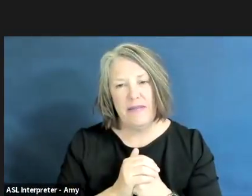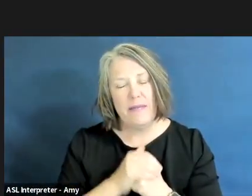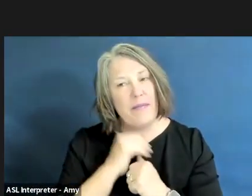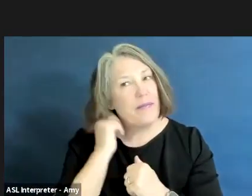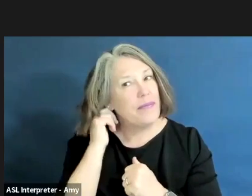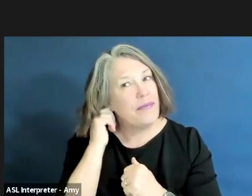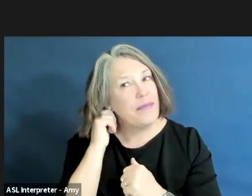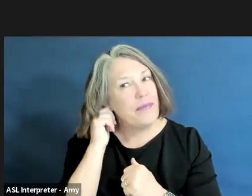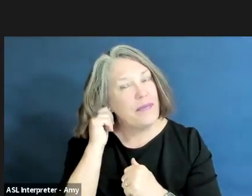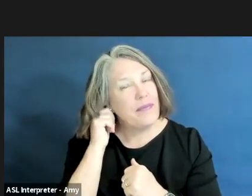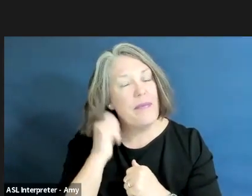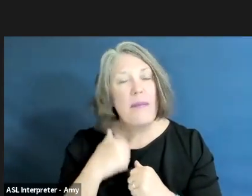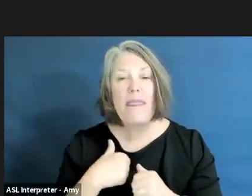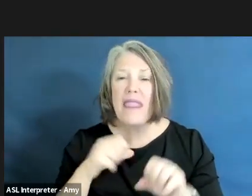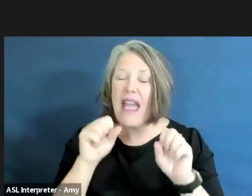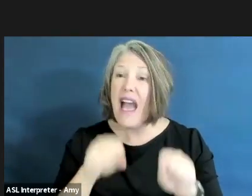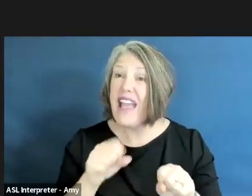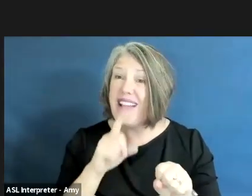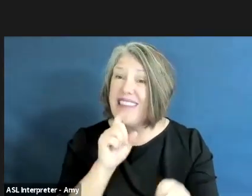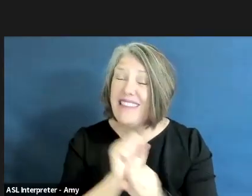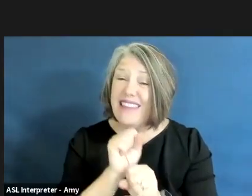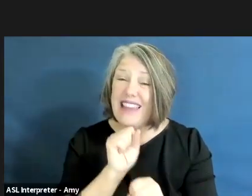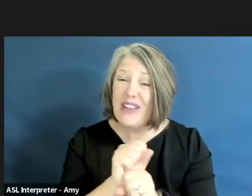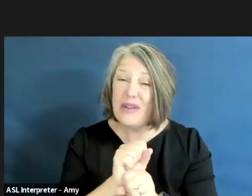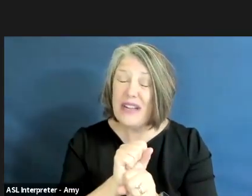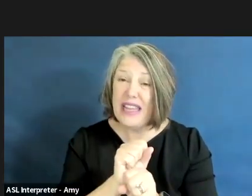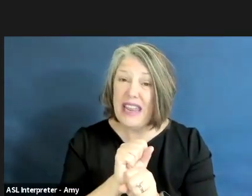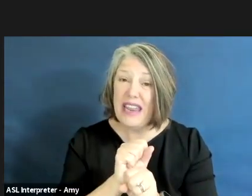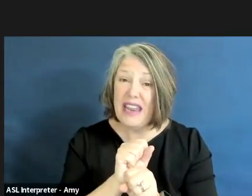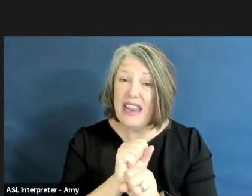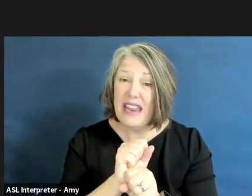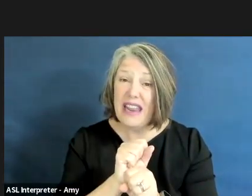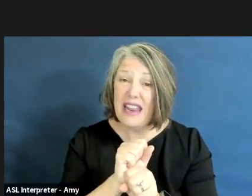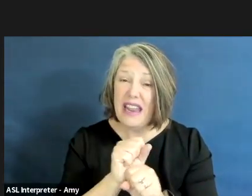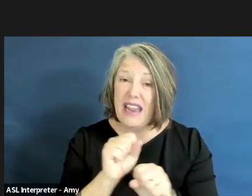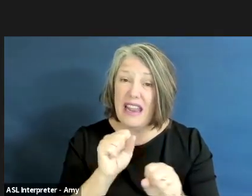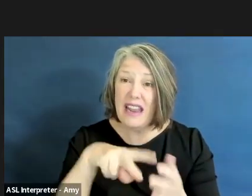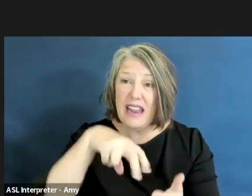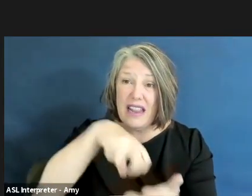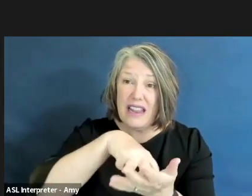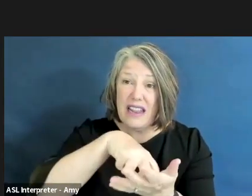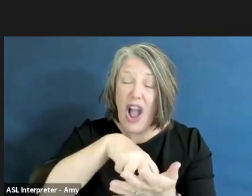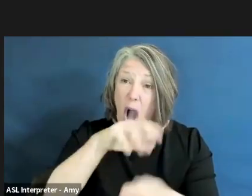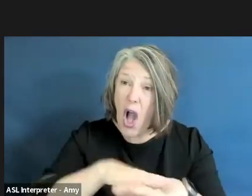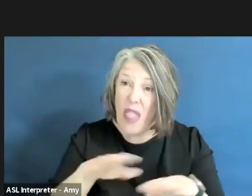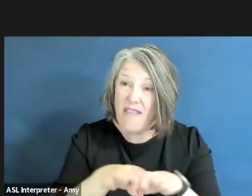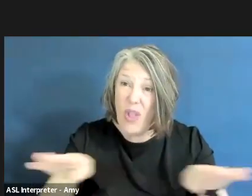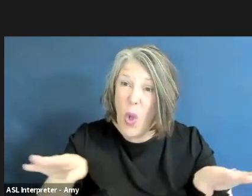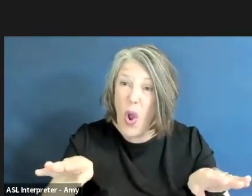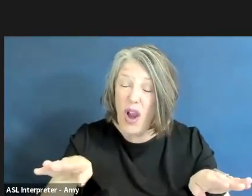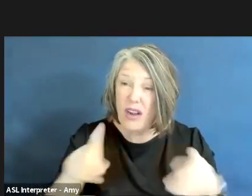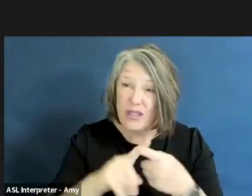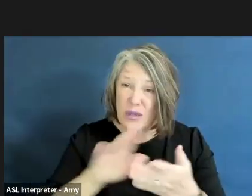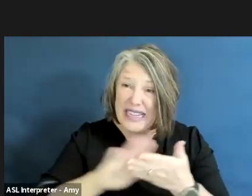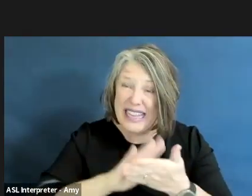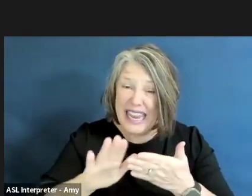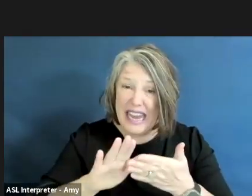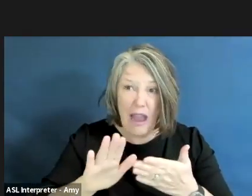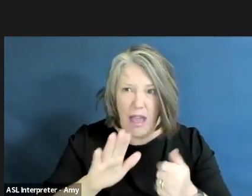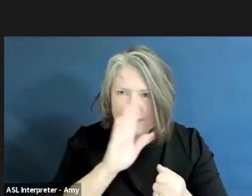I could literally get on the floor to clean. This is not something I did at all before pregnancy.